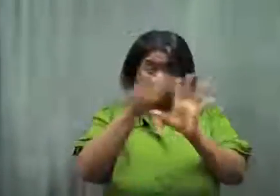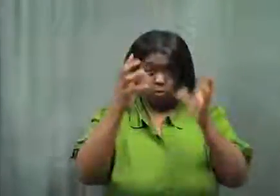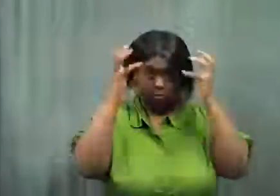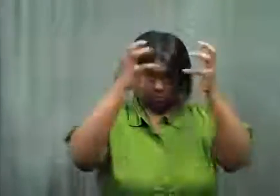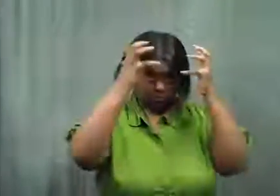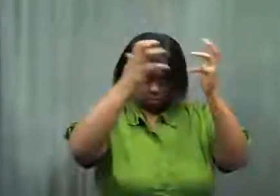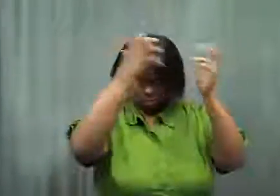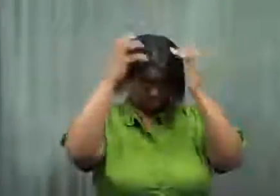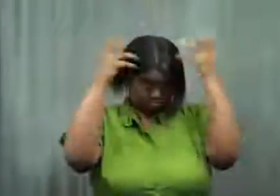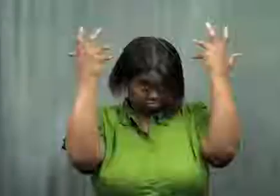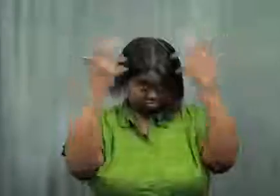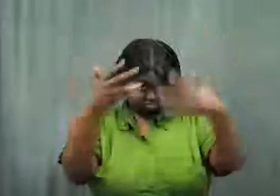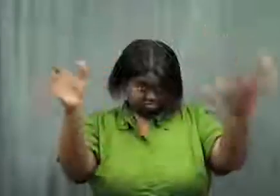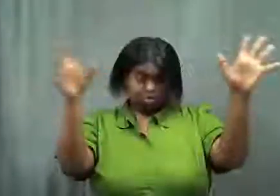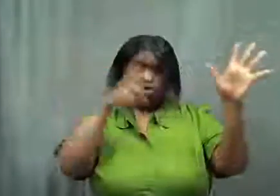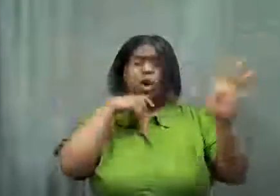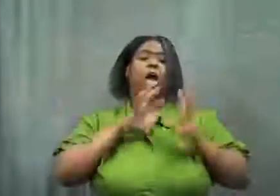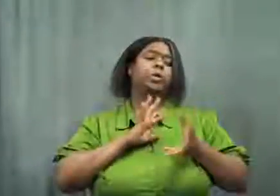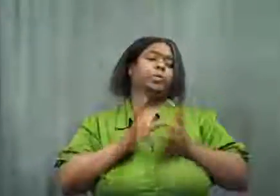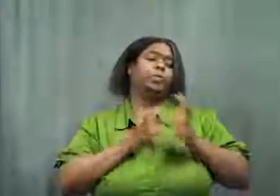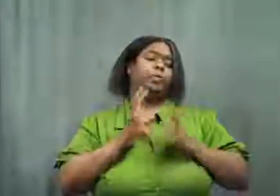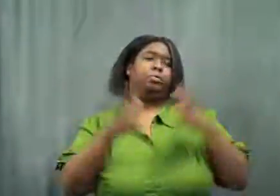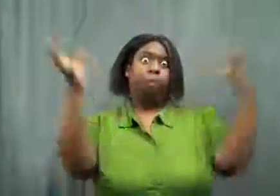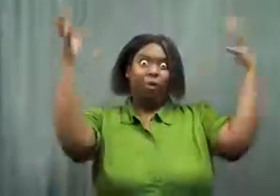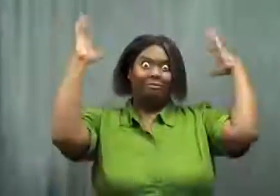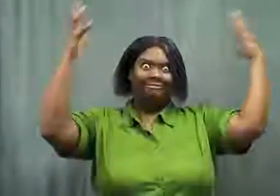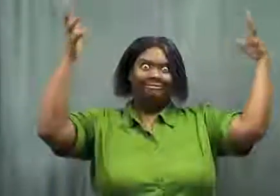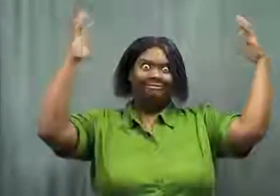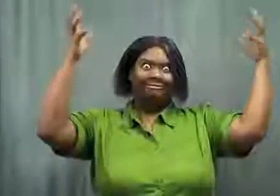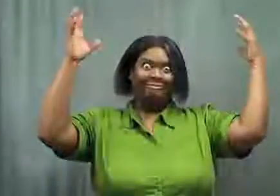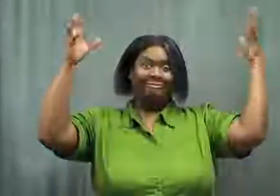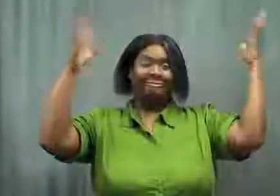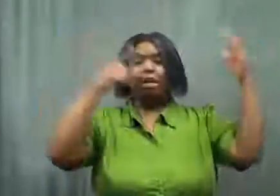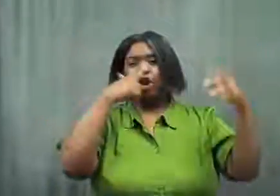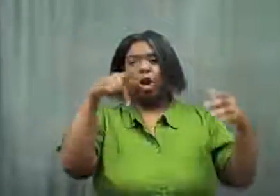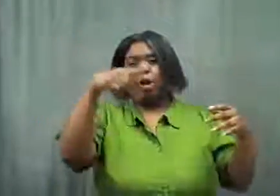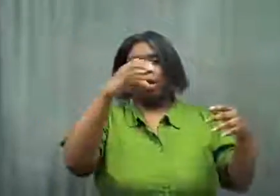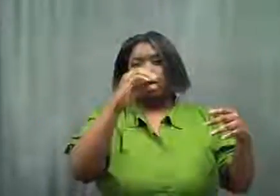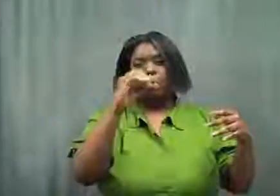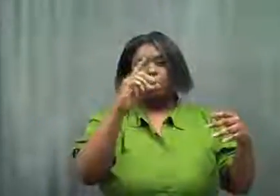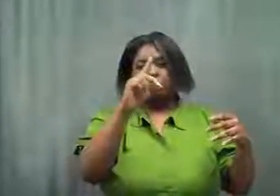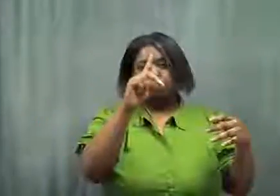First she washed my hair, then she dried it, and it all fluffed up so I looked like a poodle.